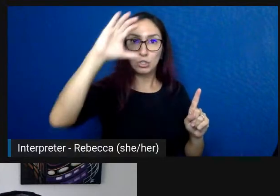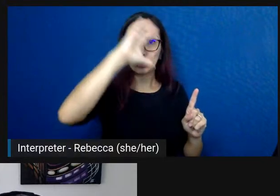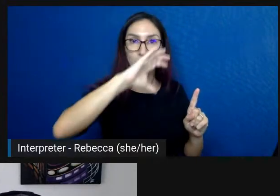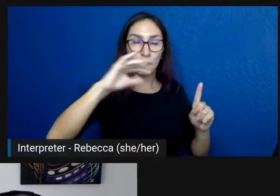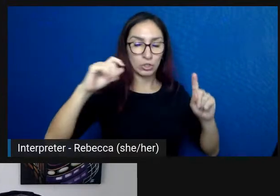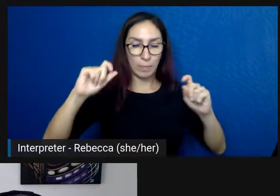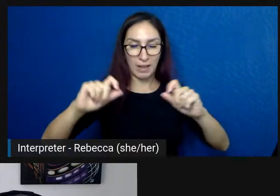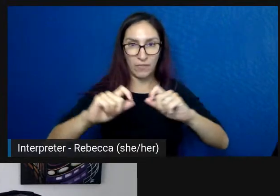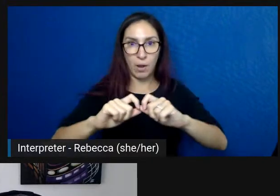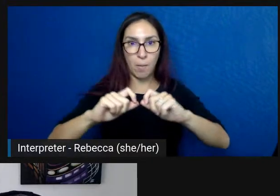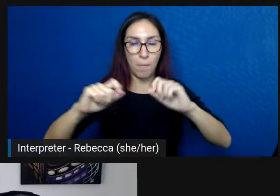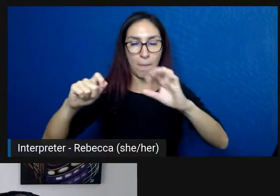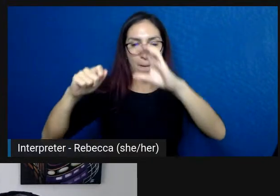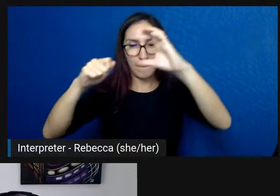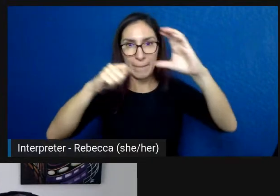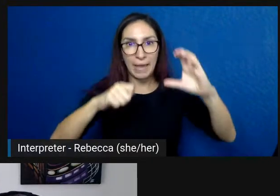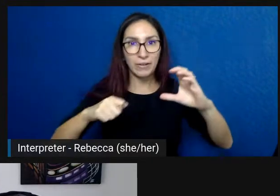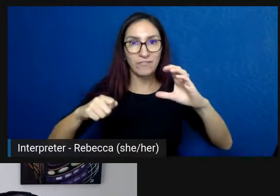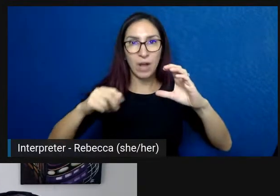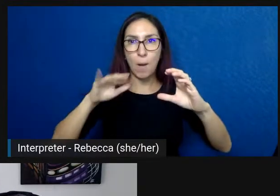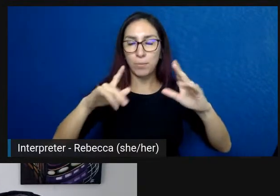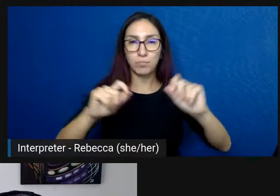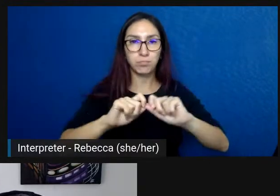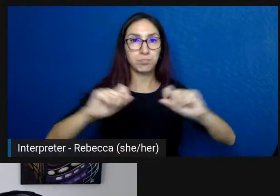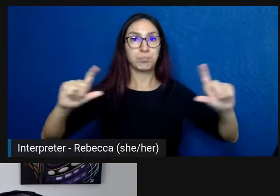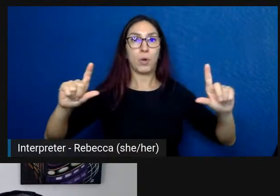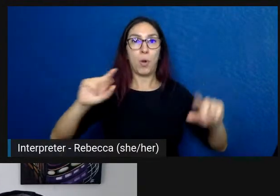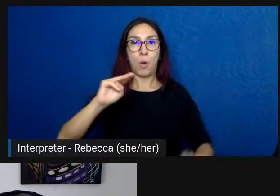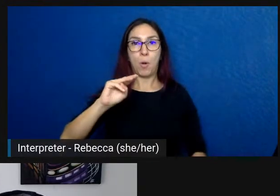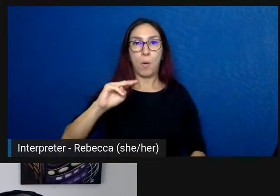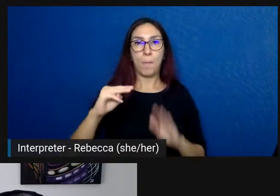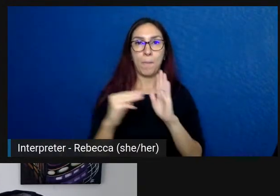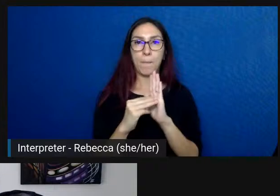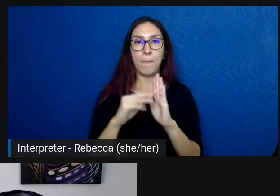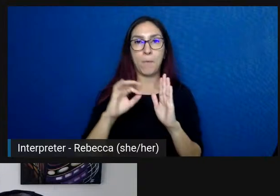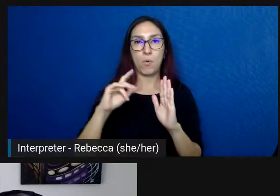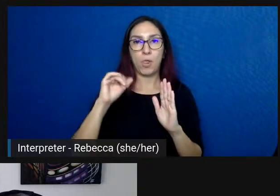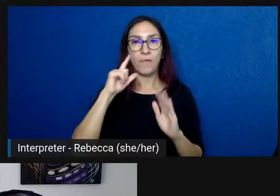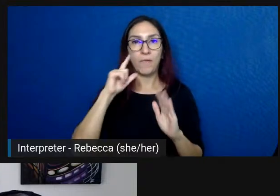especially when the Modal is a search , if you click on